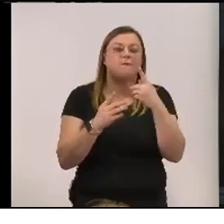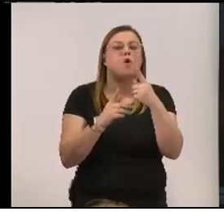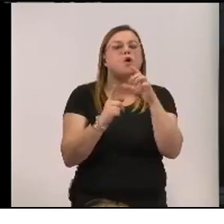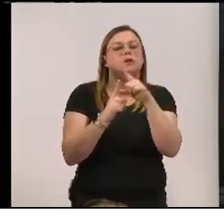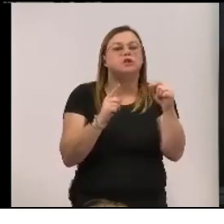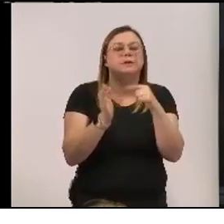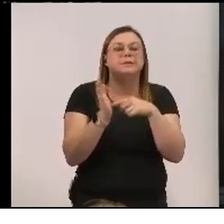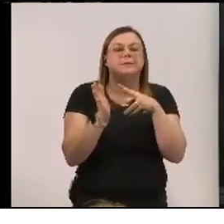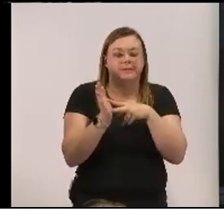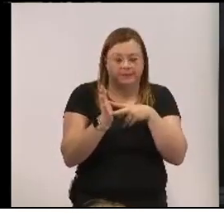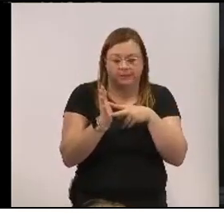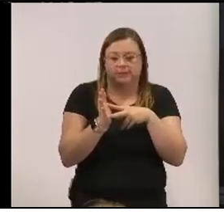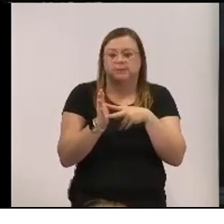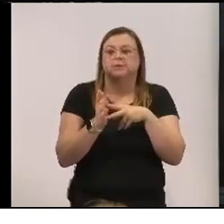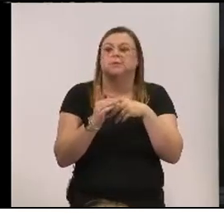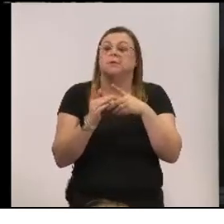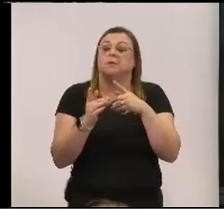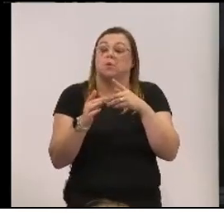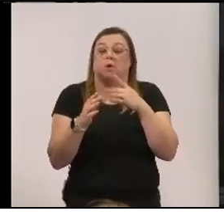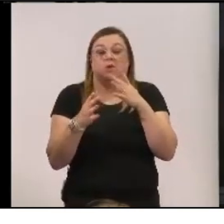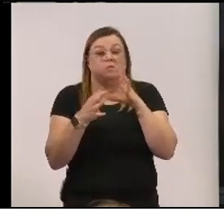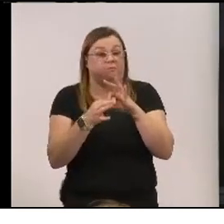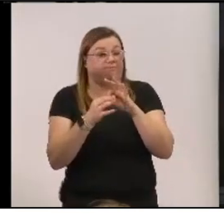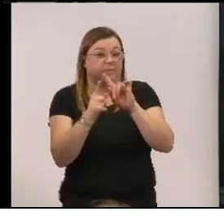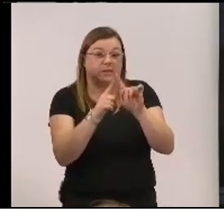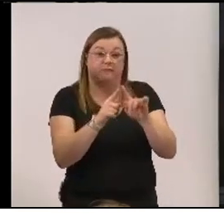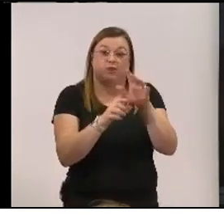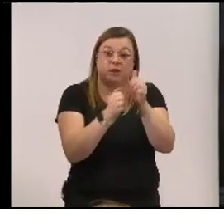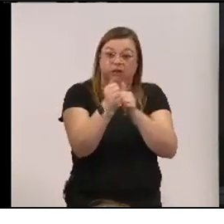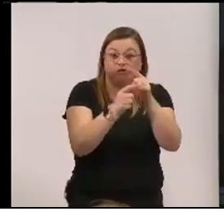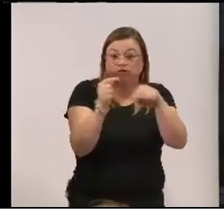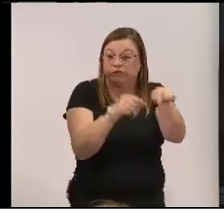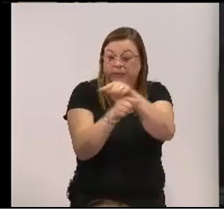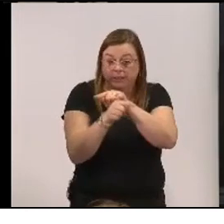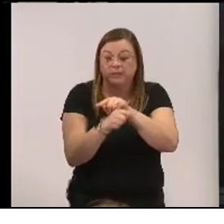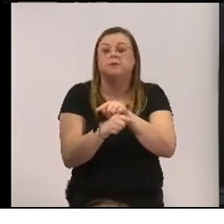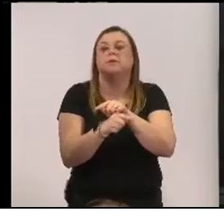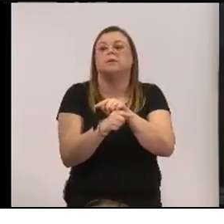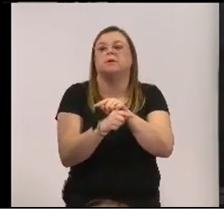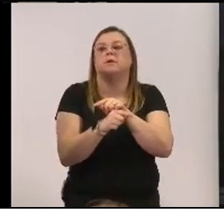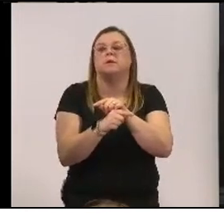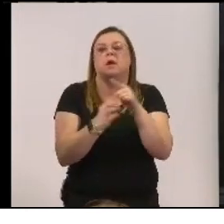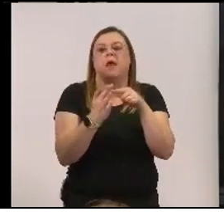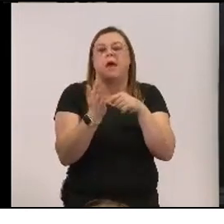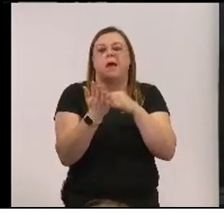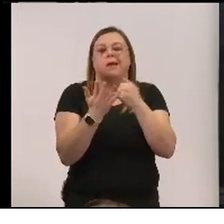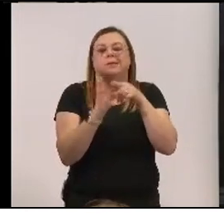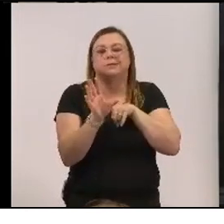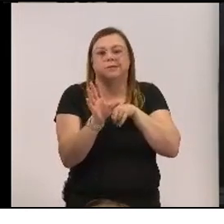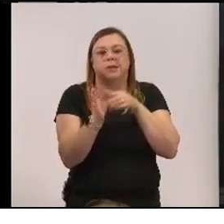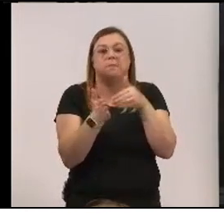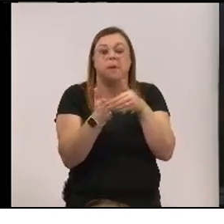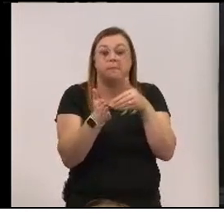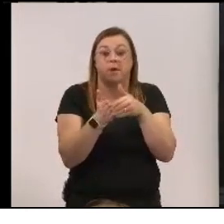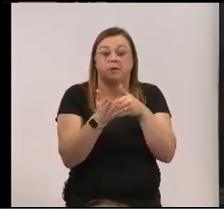We worked across industry there and obviously Etsy members to align our